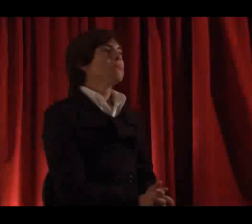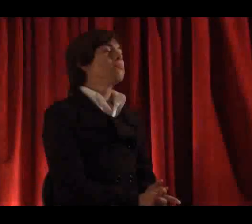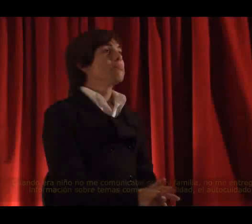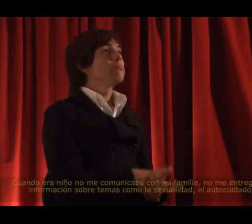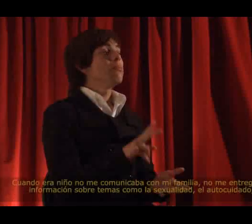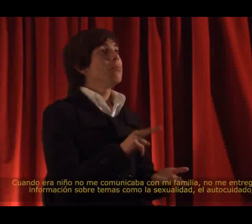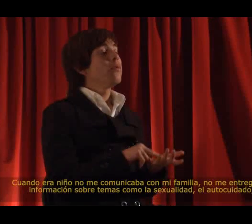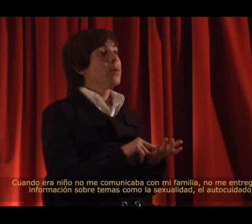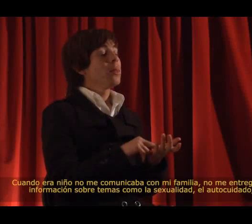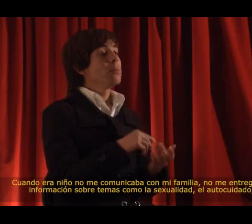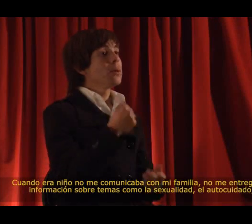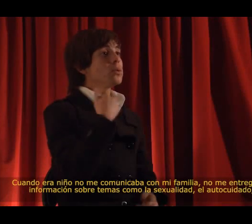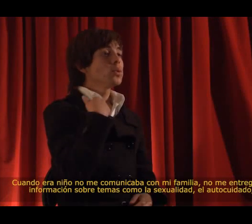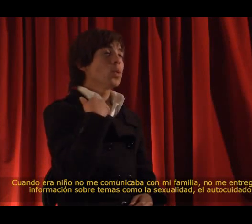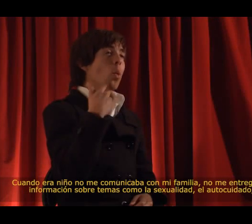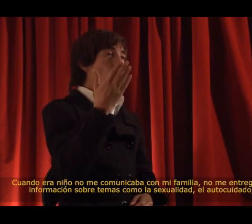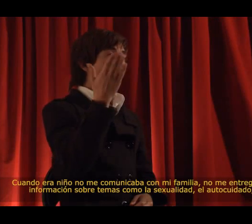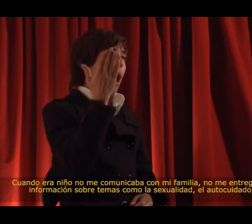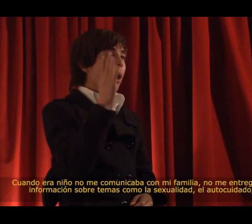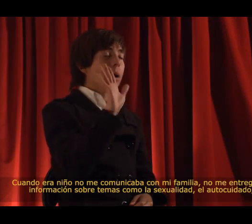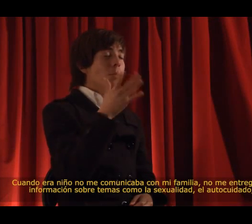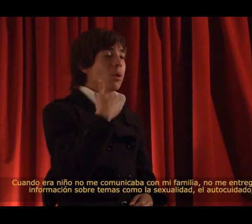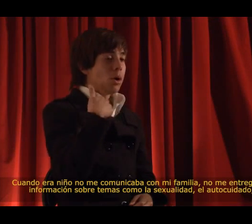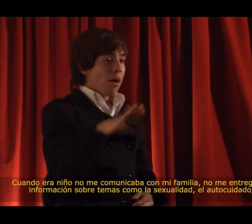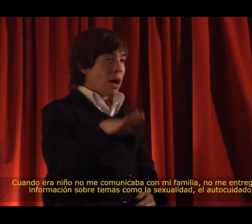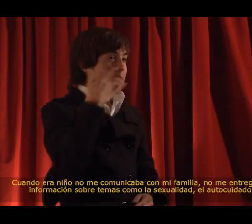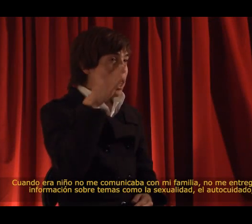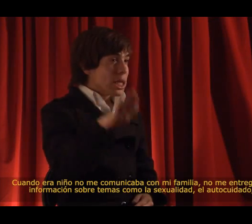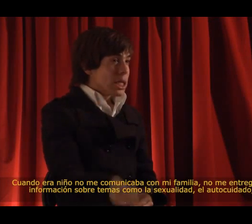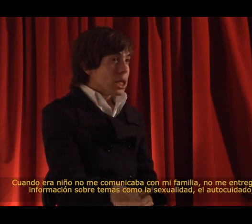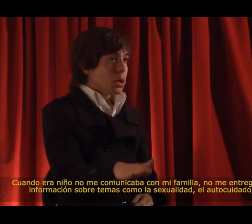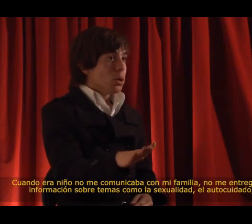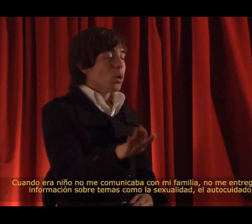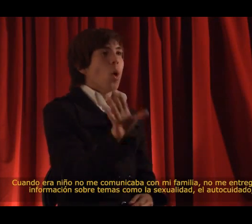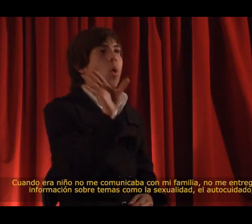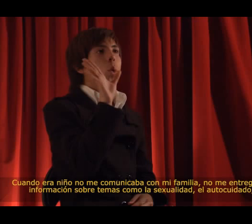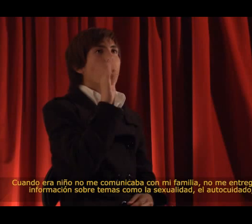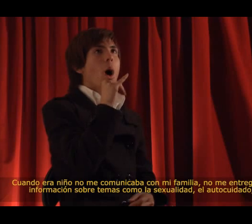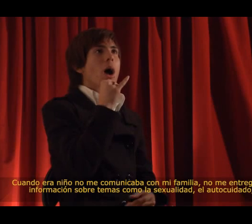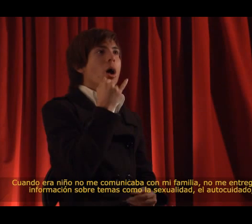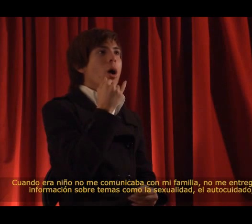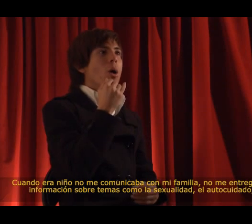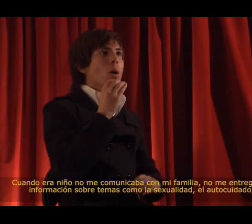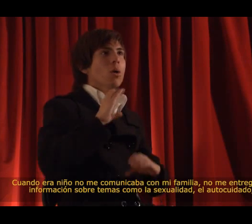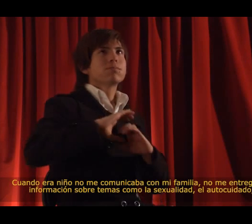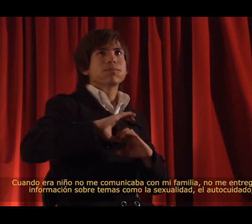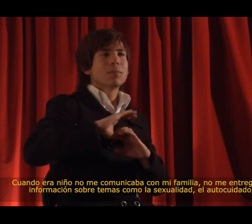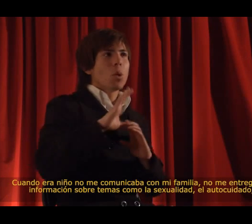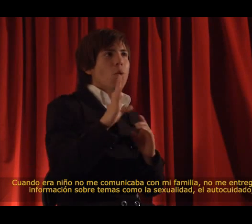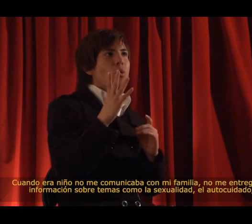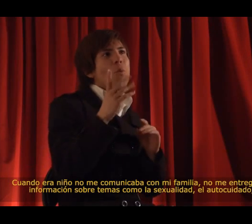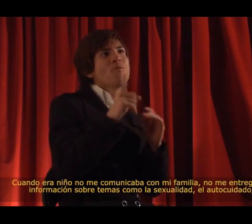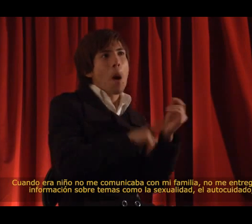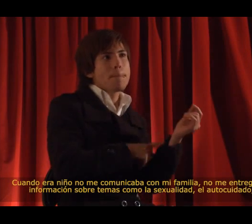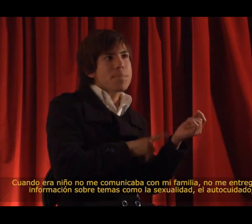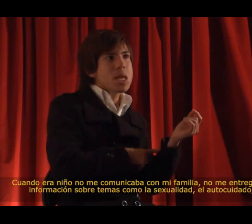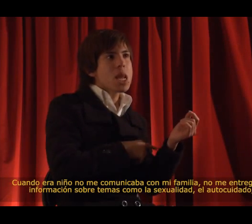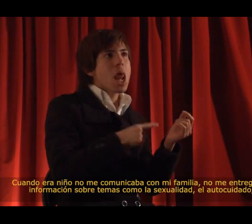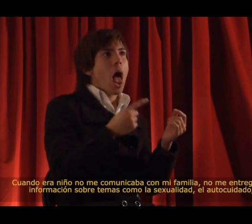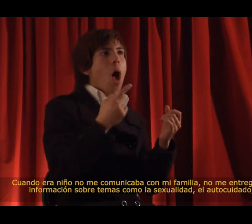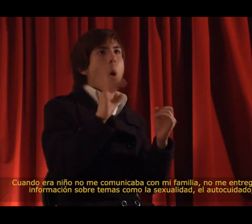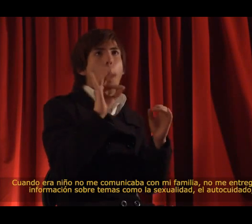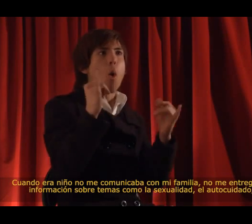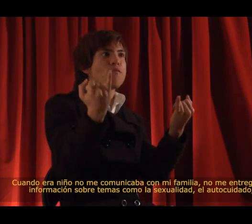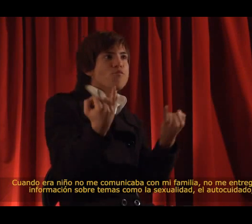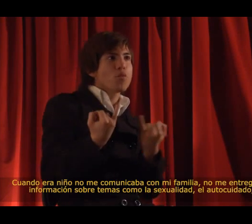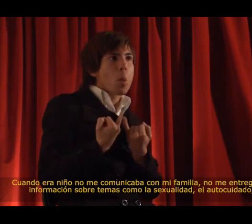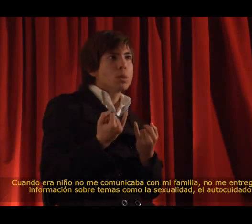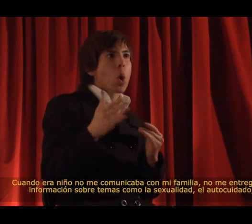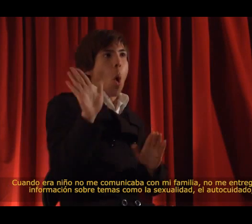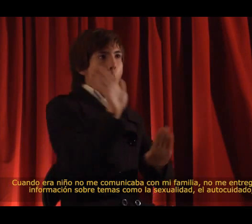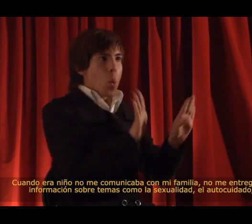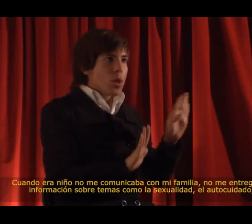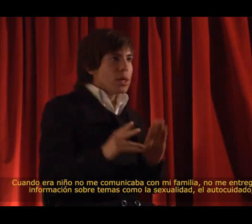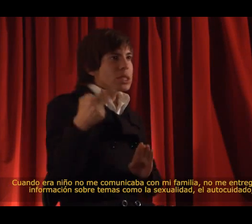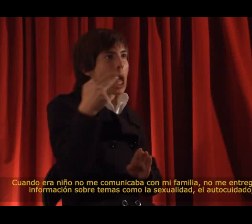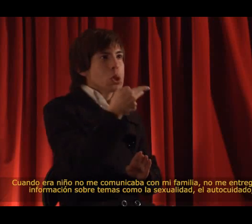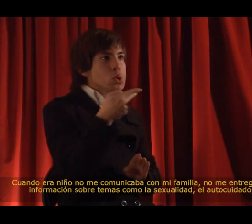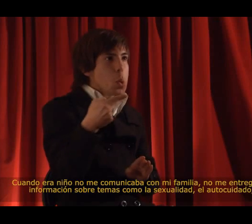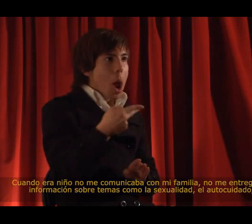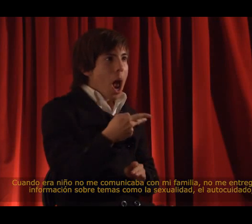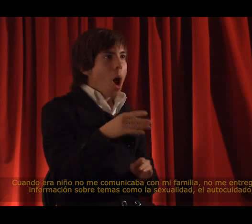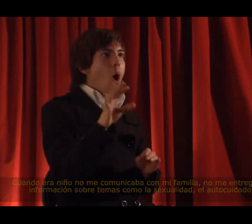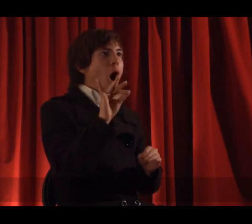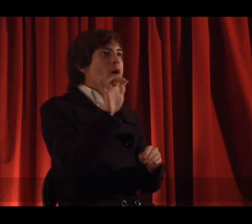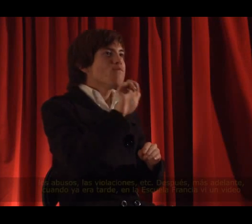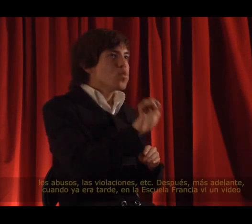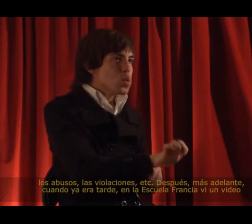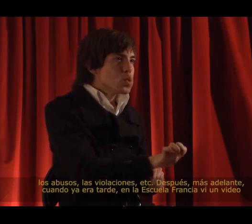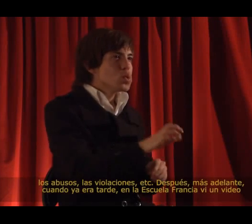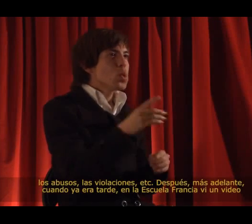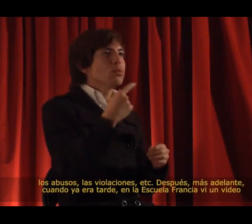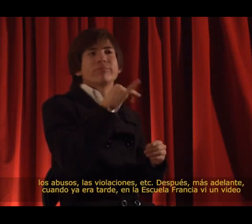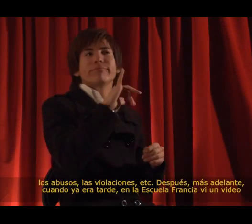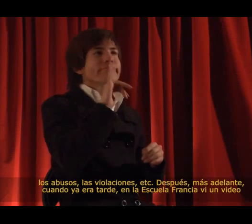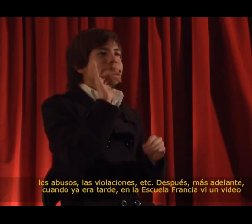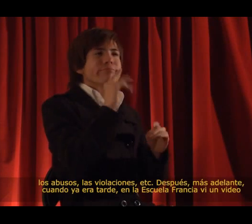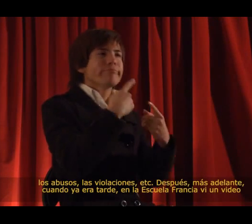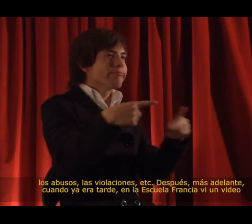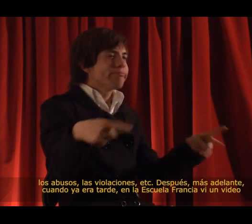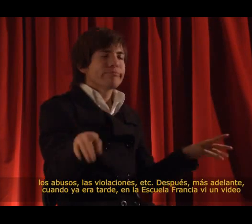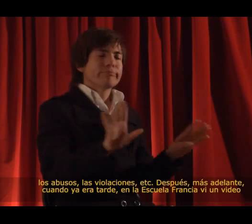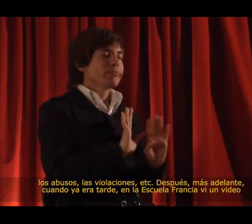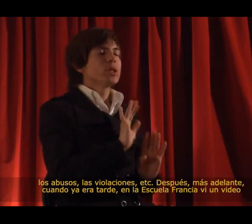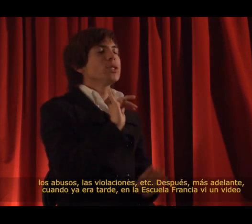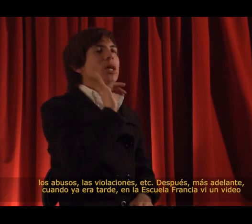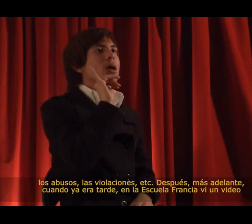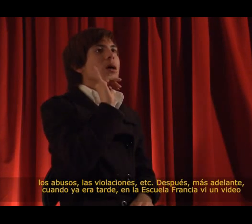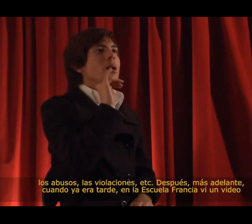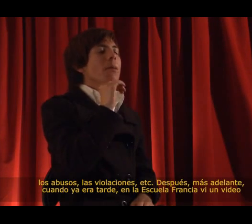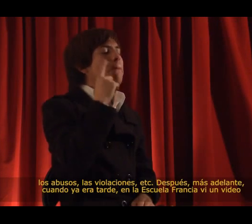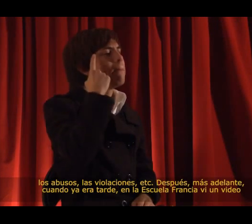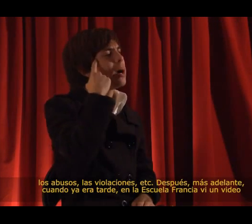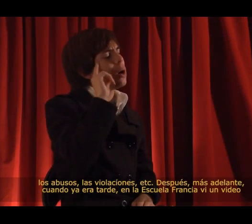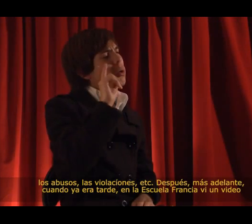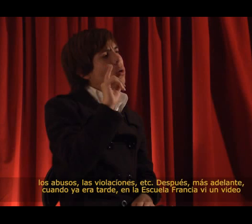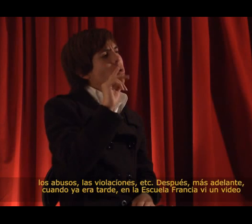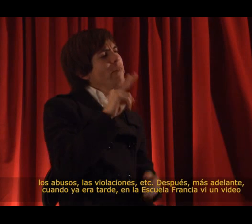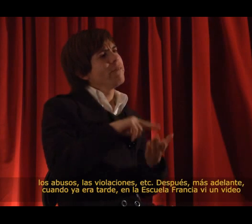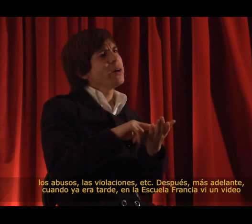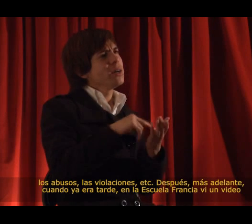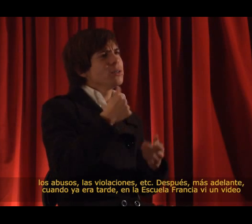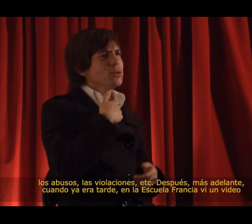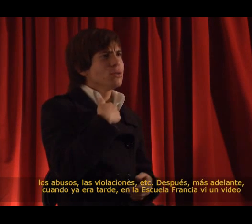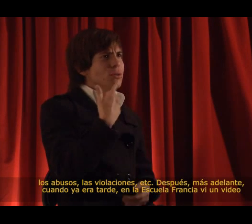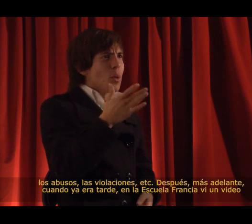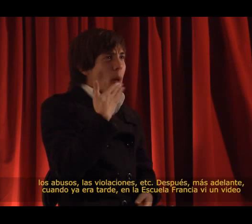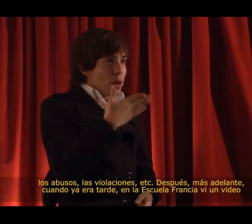When I was a child, I didn’t communicate with my family. They didn’t tell me about things such as sexuality, protection, abuse, or rape.